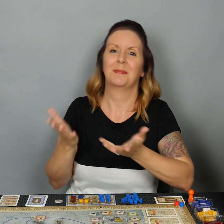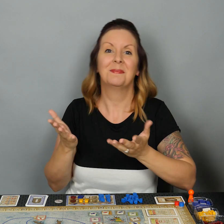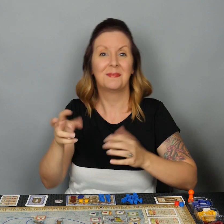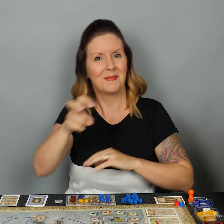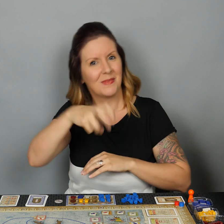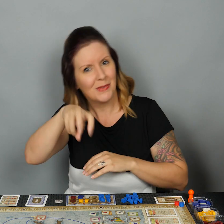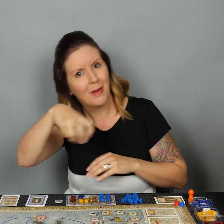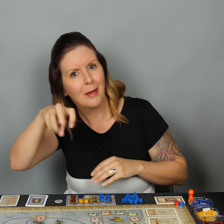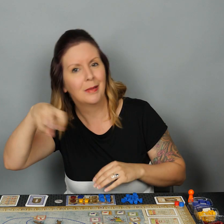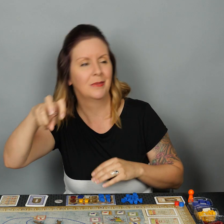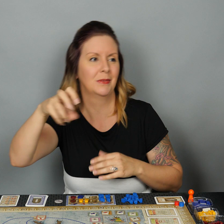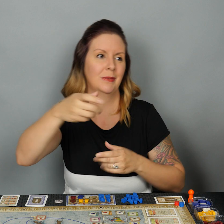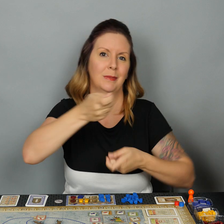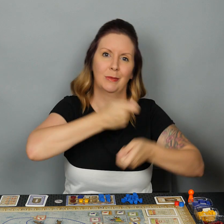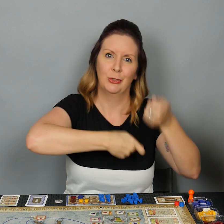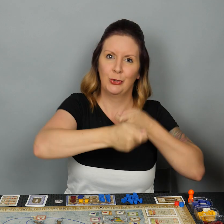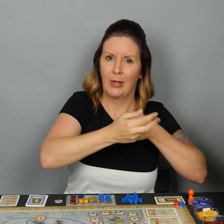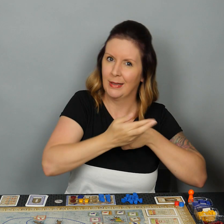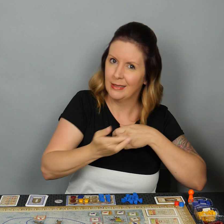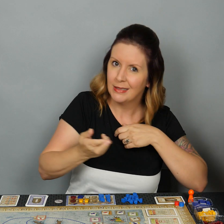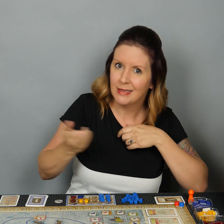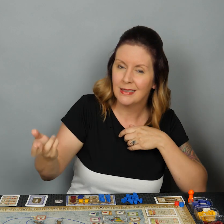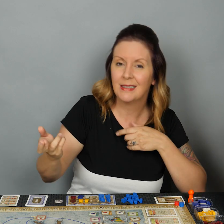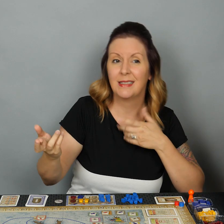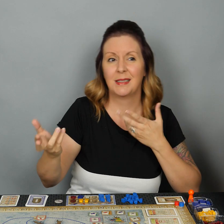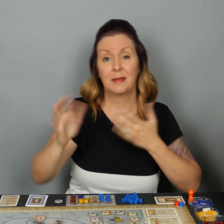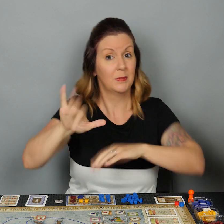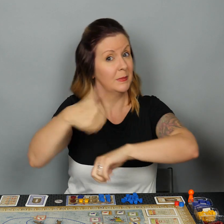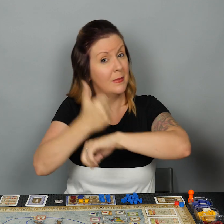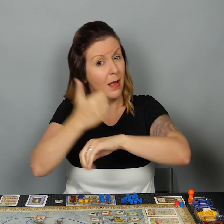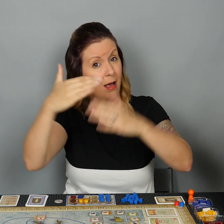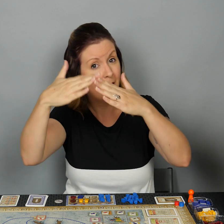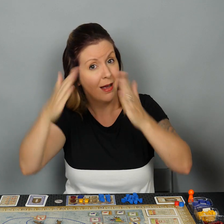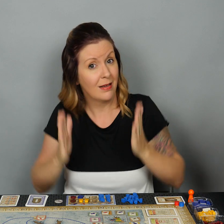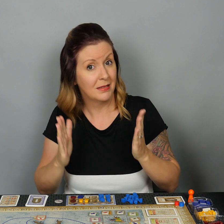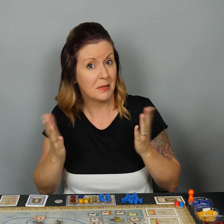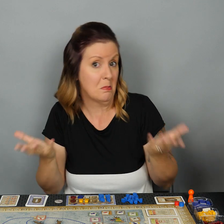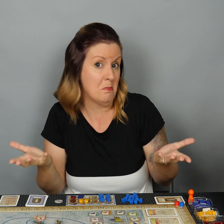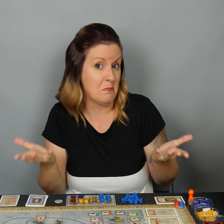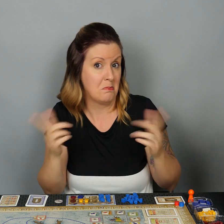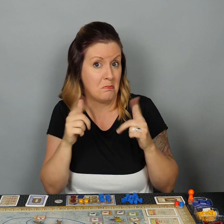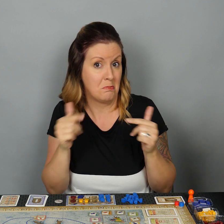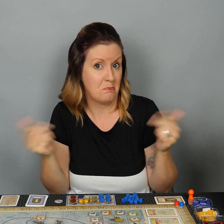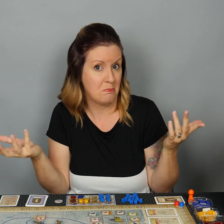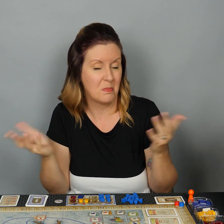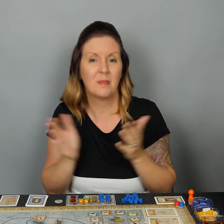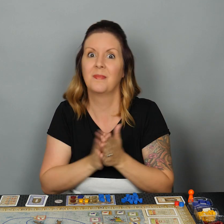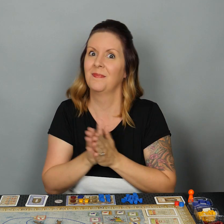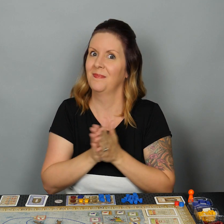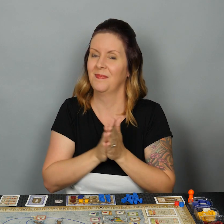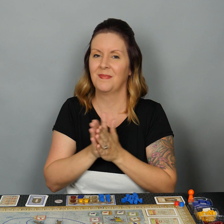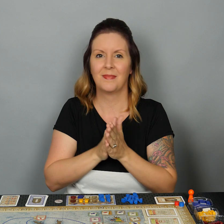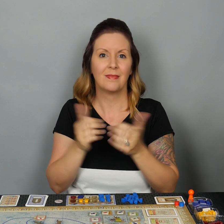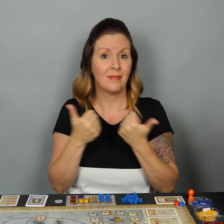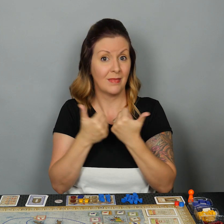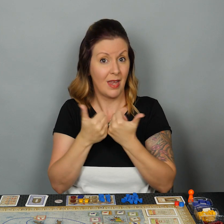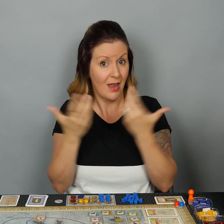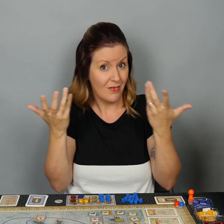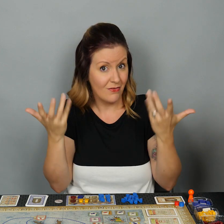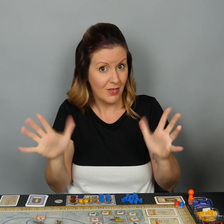And they get that by traveling, trading resources, building houses.